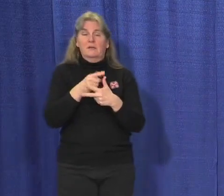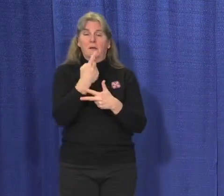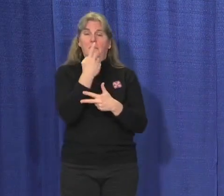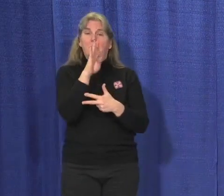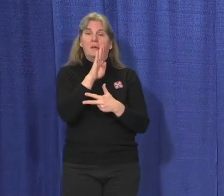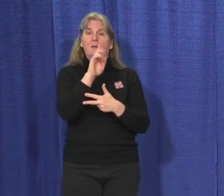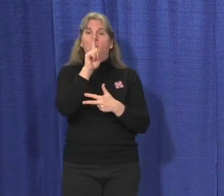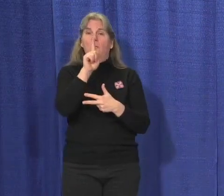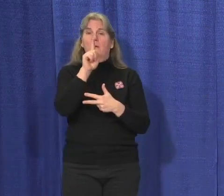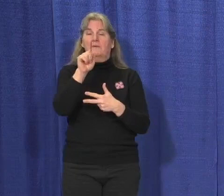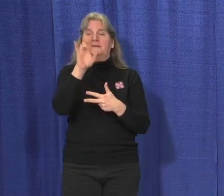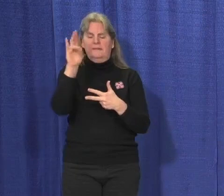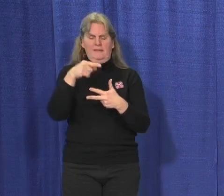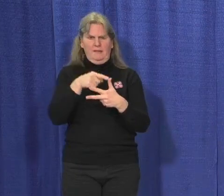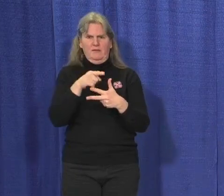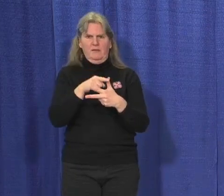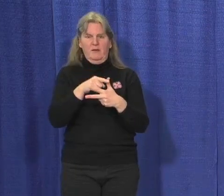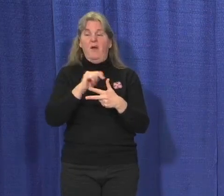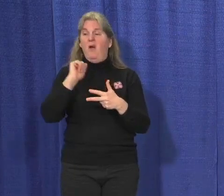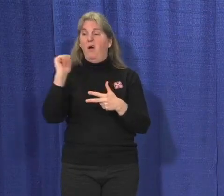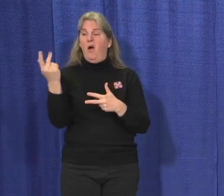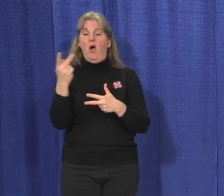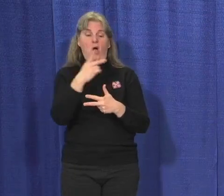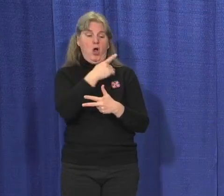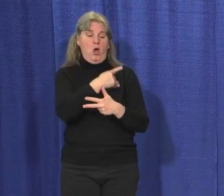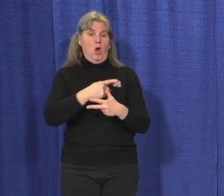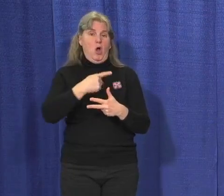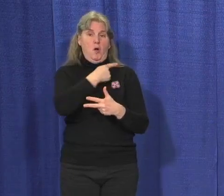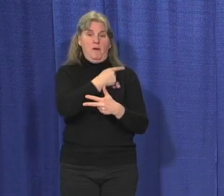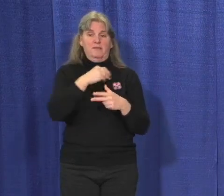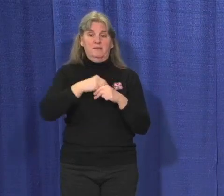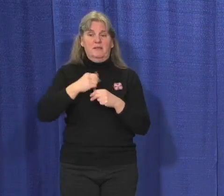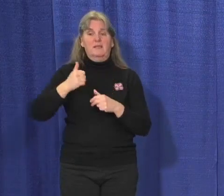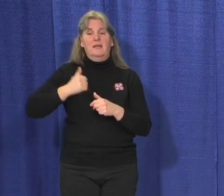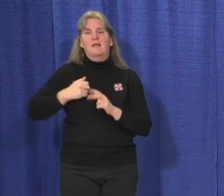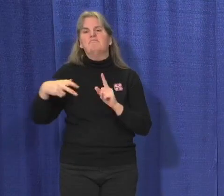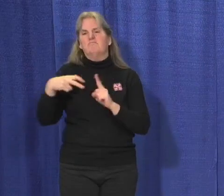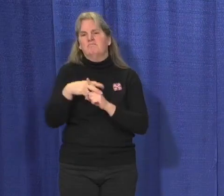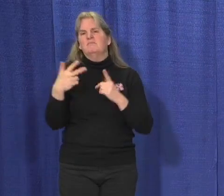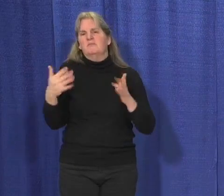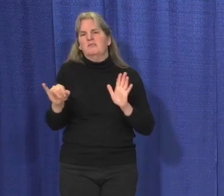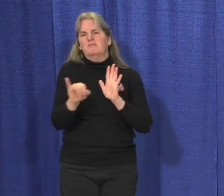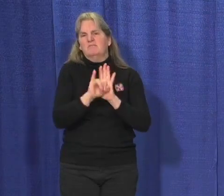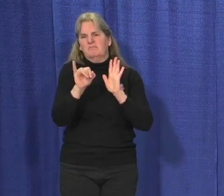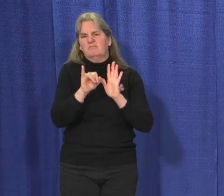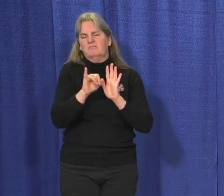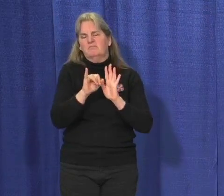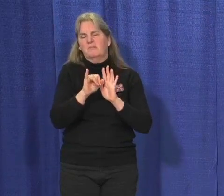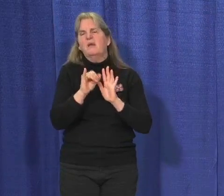B.1.351 -- B.1.1.7 has been identified in all provinces and will likely become the dominant